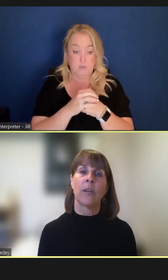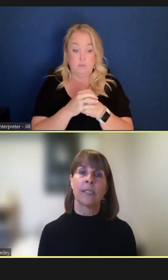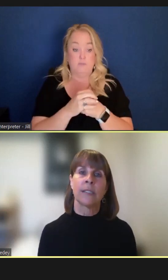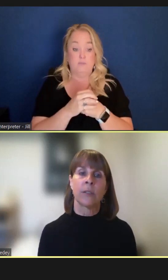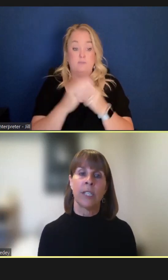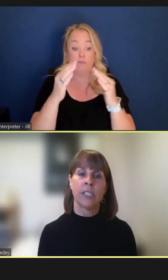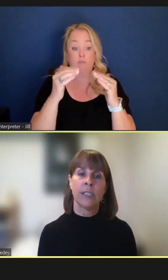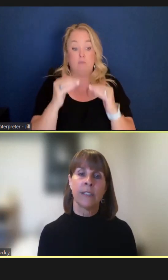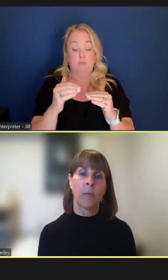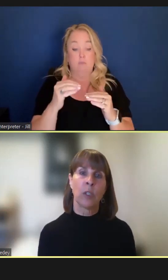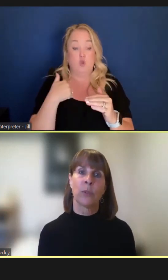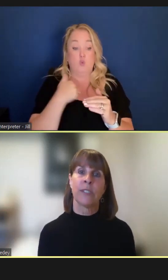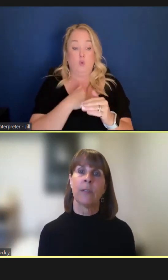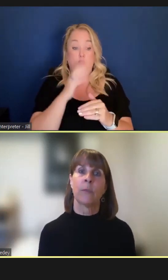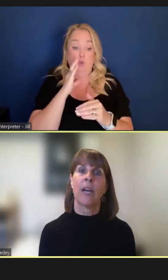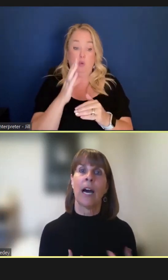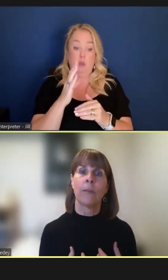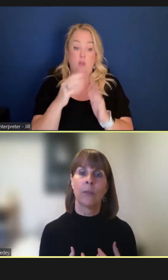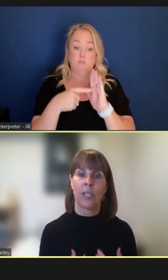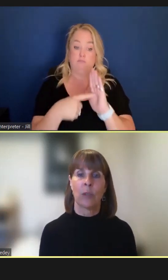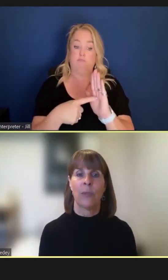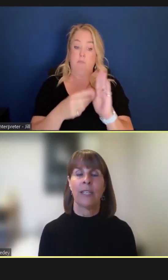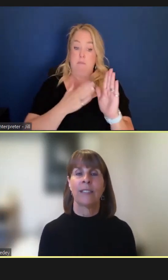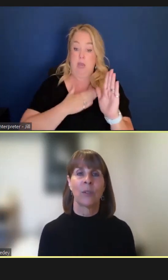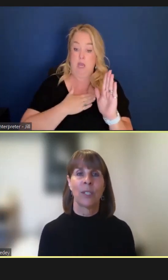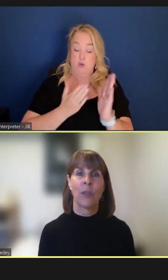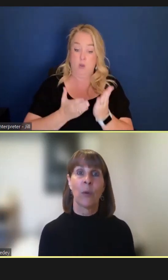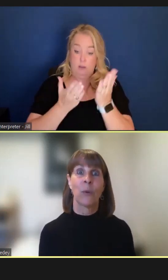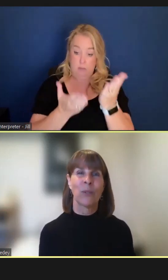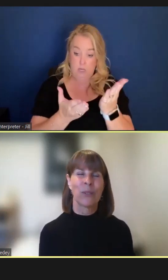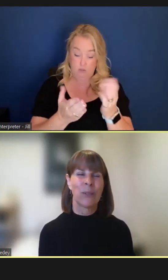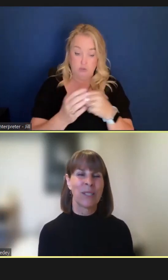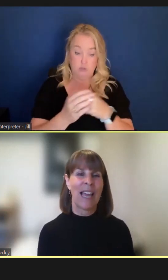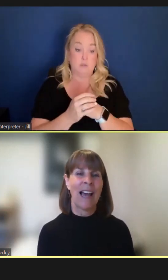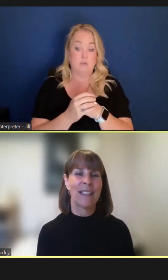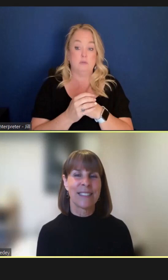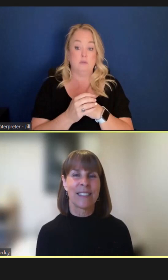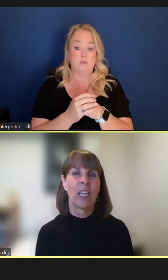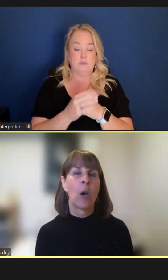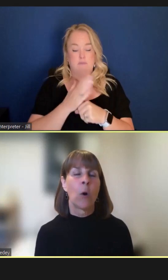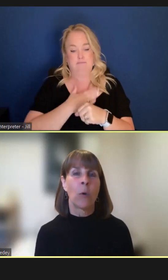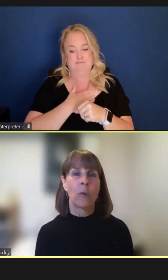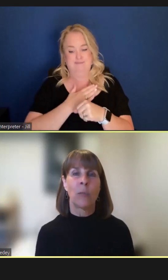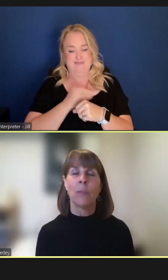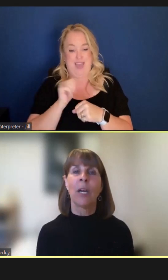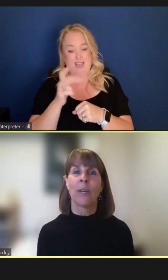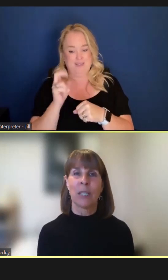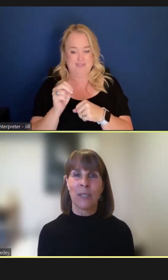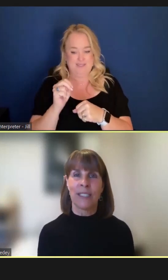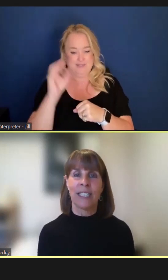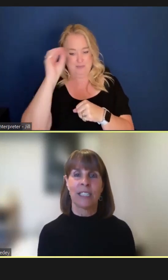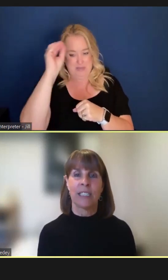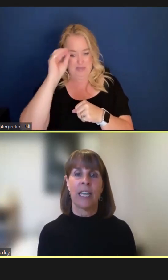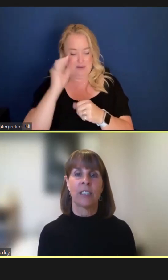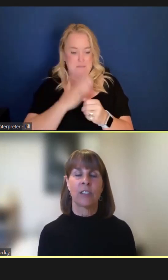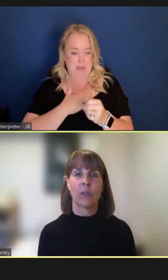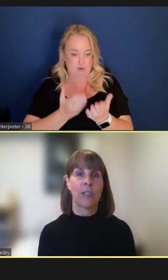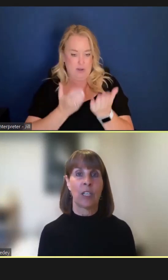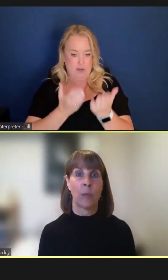considerations I'm going to present what I would recommend so again the world according to Allison what would be my recommendation as you're thinking about